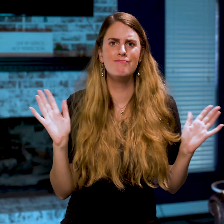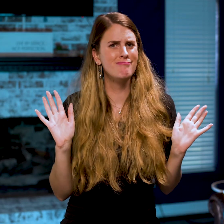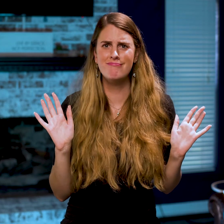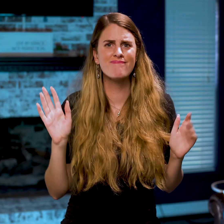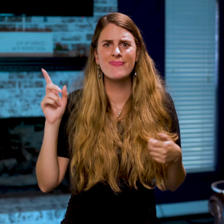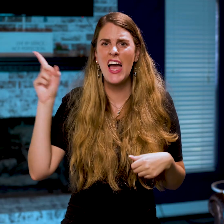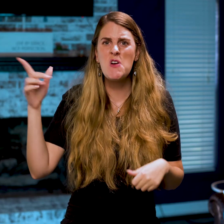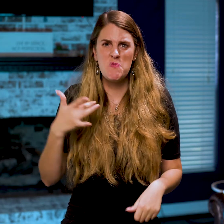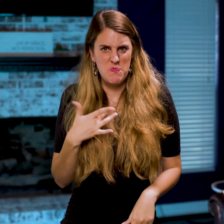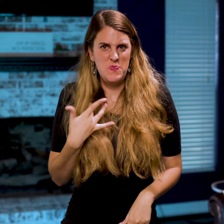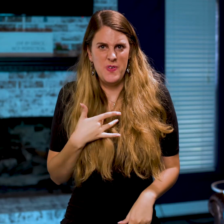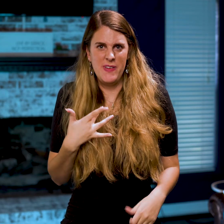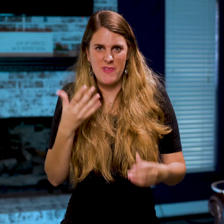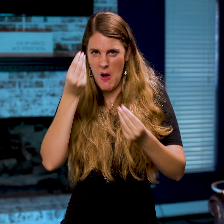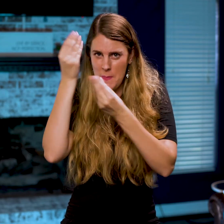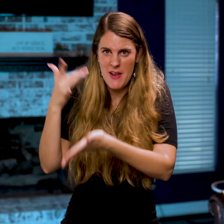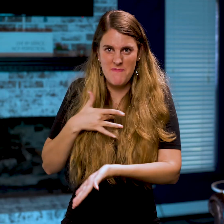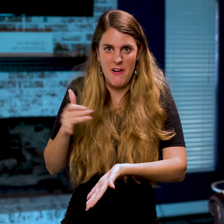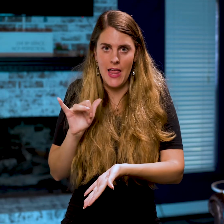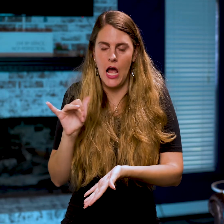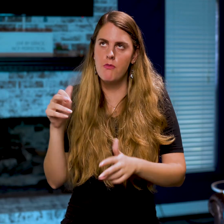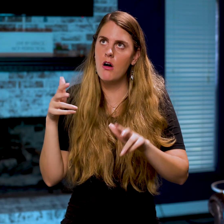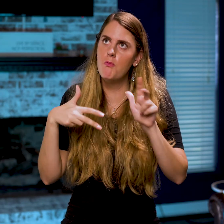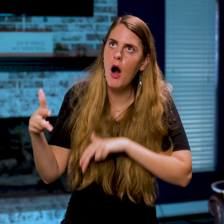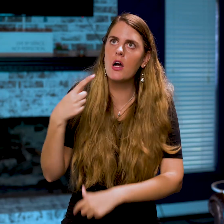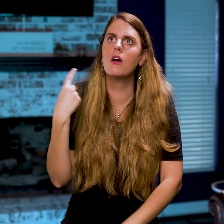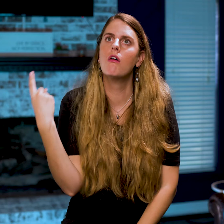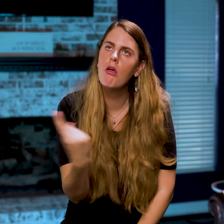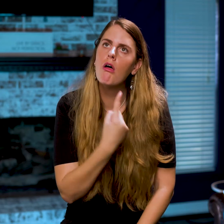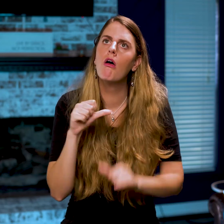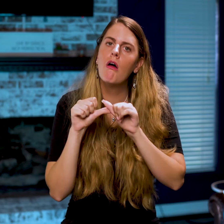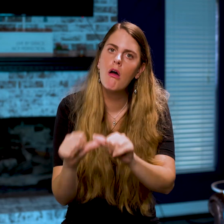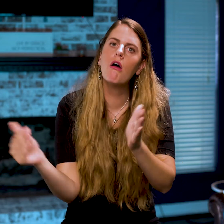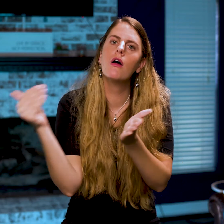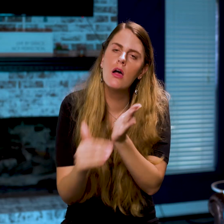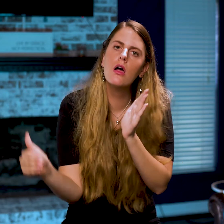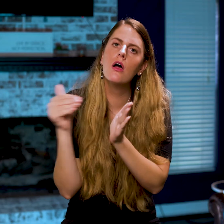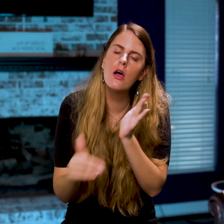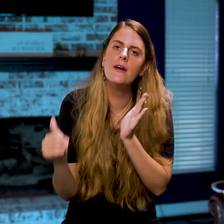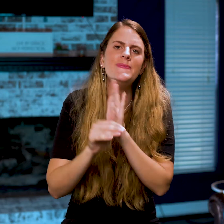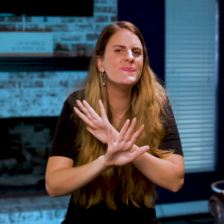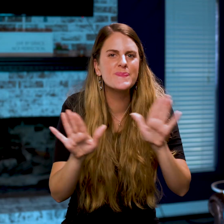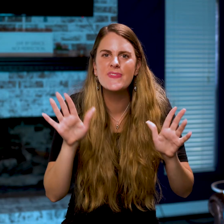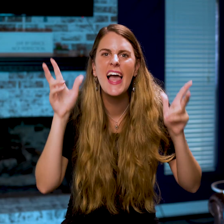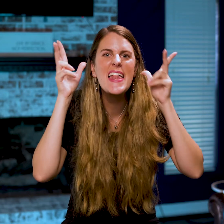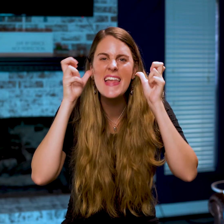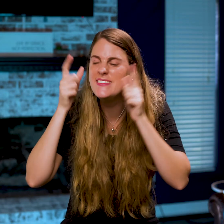when obedience feels like we’re walking in circles.